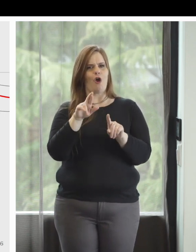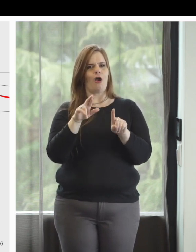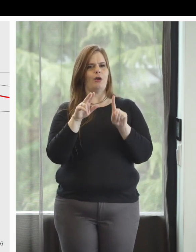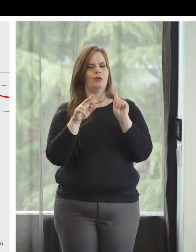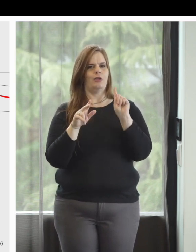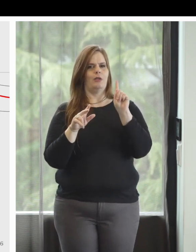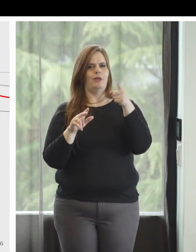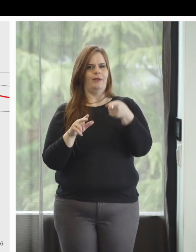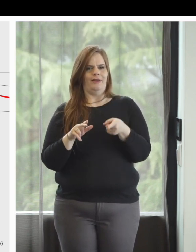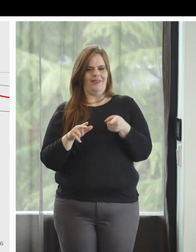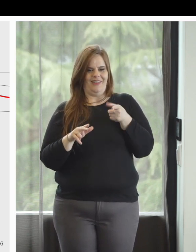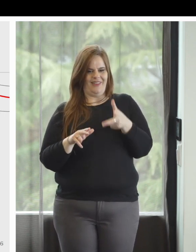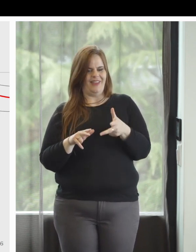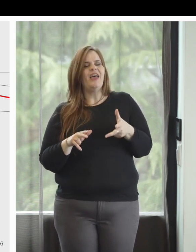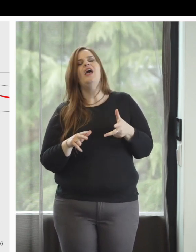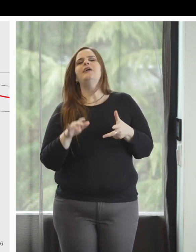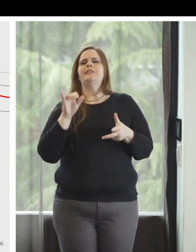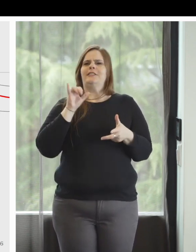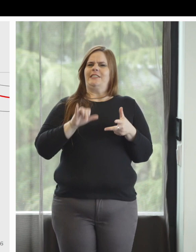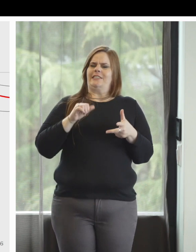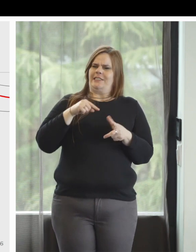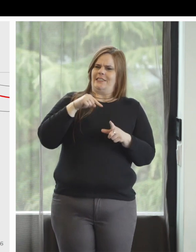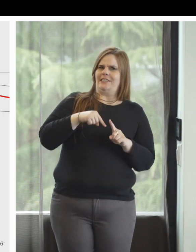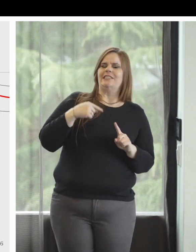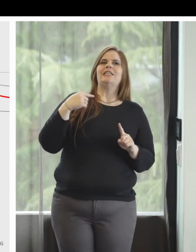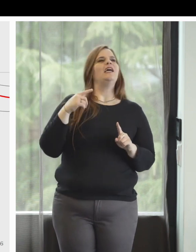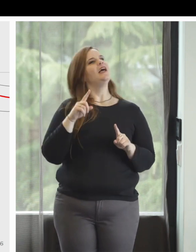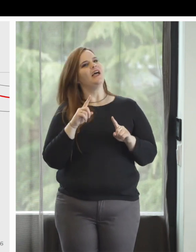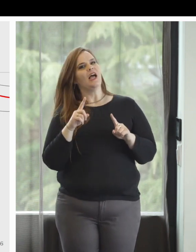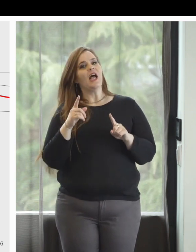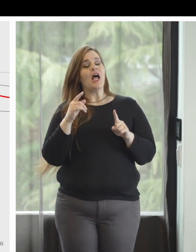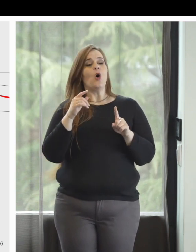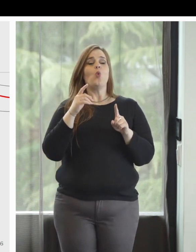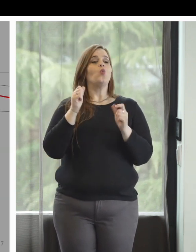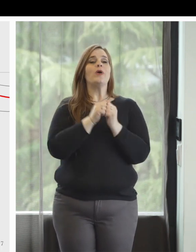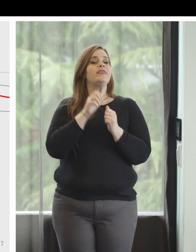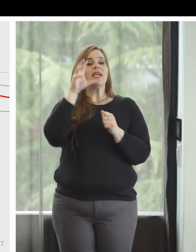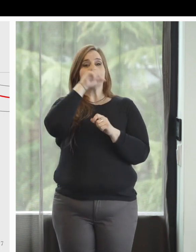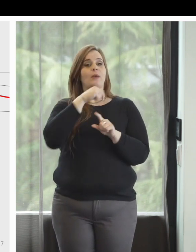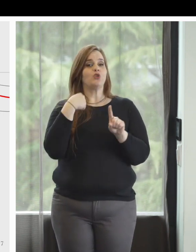assumption that homogenous needs about the environment.